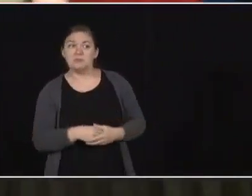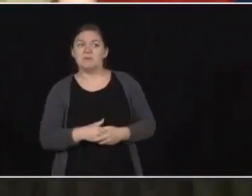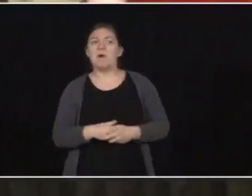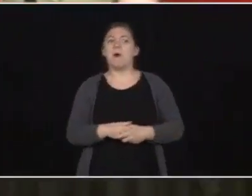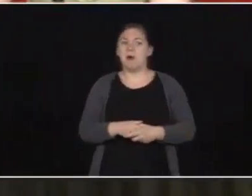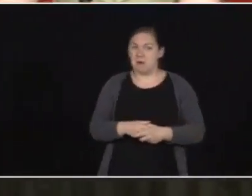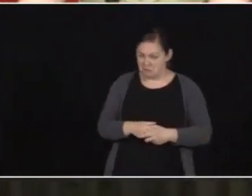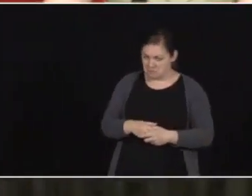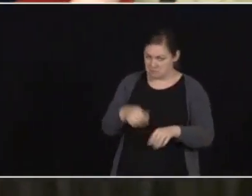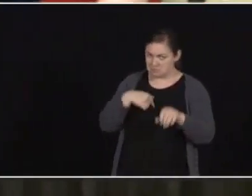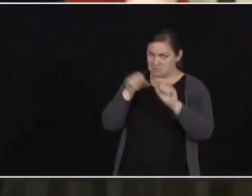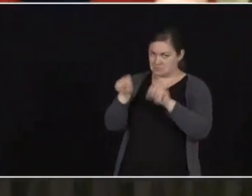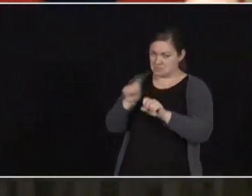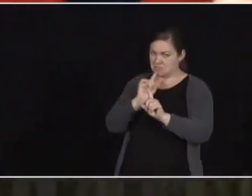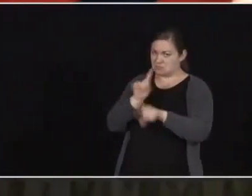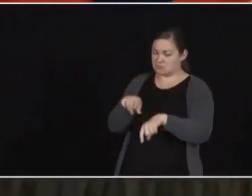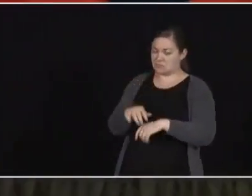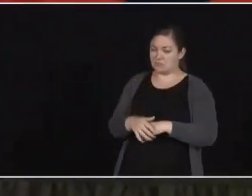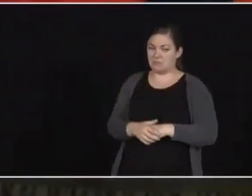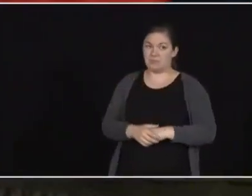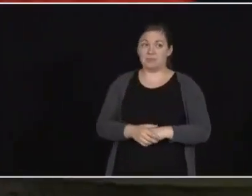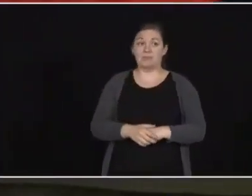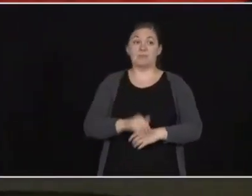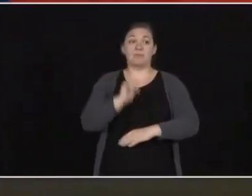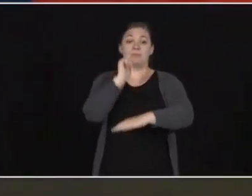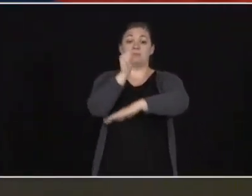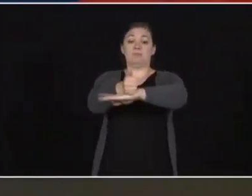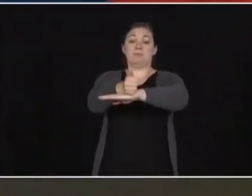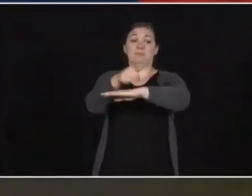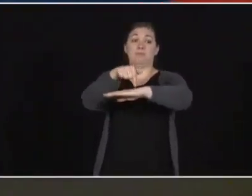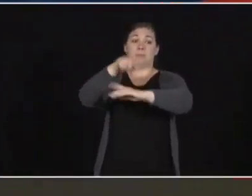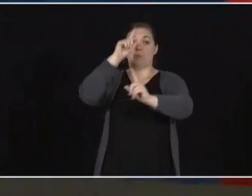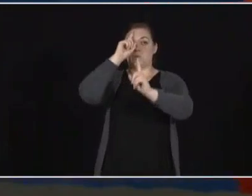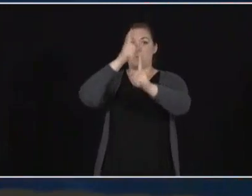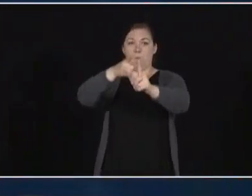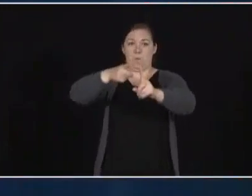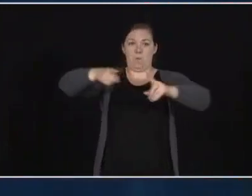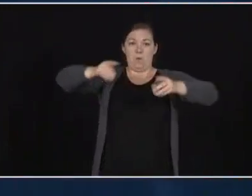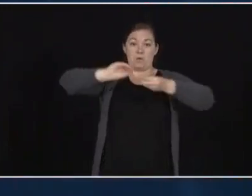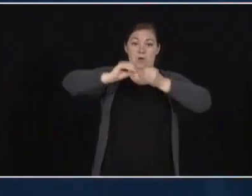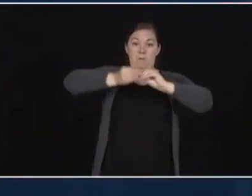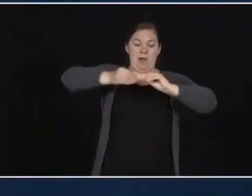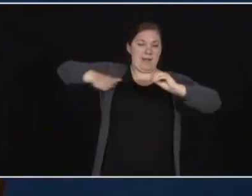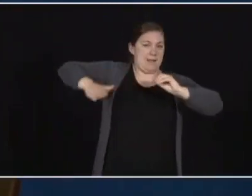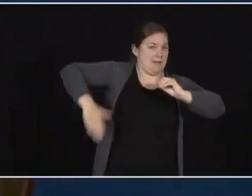We have not set a specific number or target to it. As we think about and just picking up on Doctor Allen's last